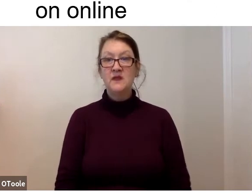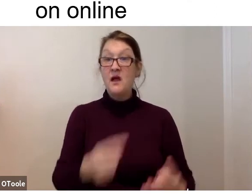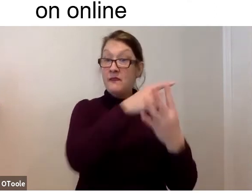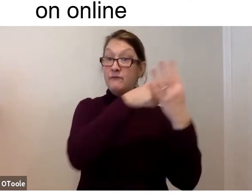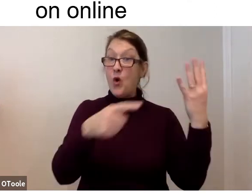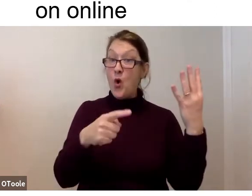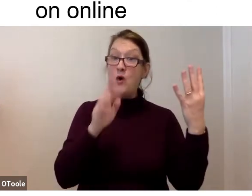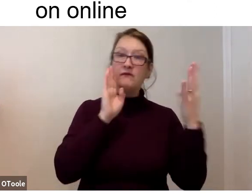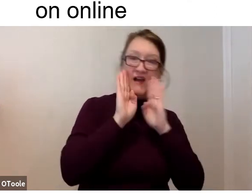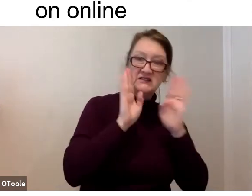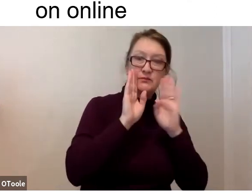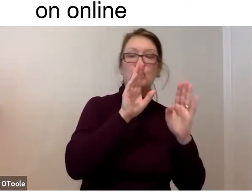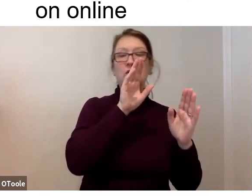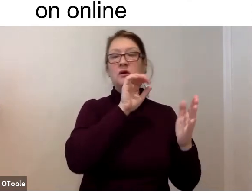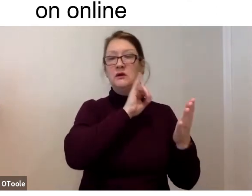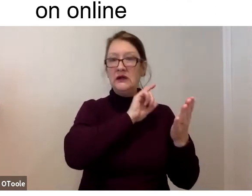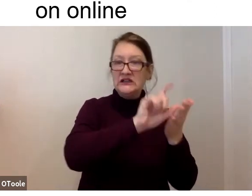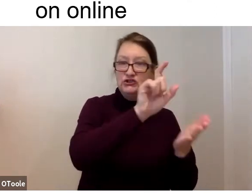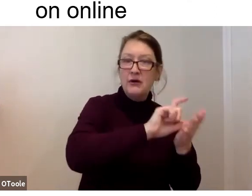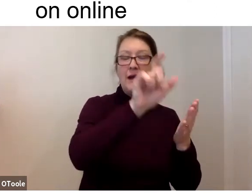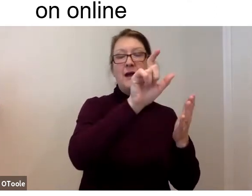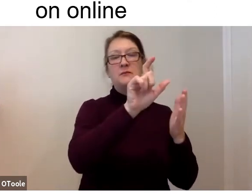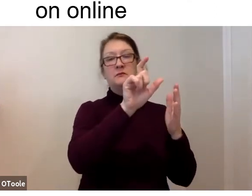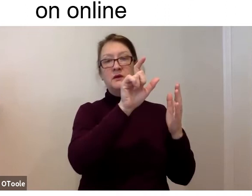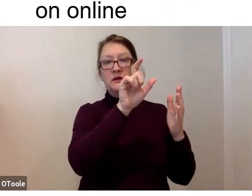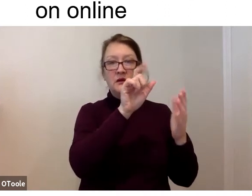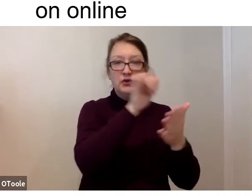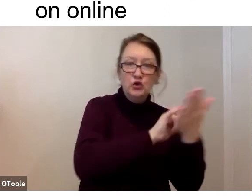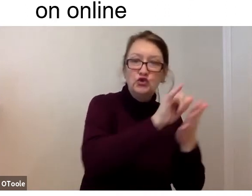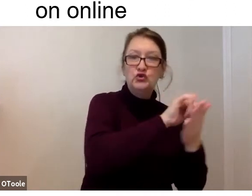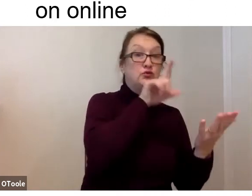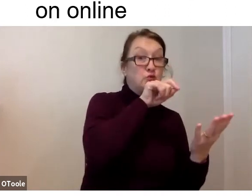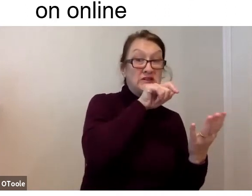Some are just there, some are buried deep in the settings.